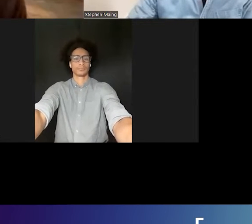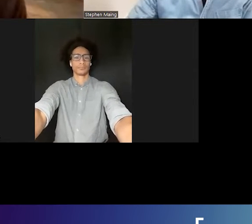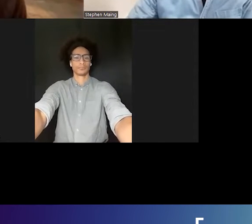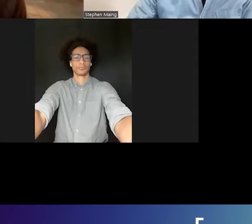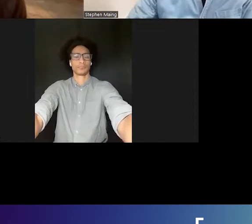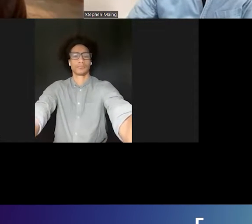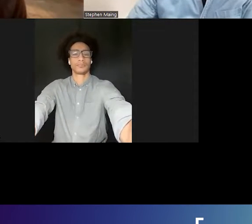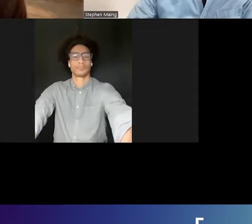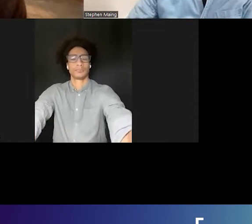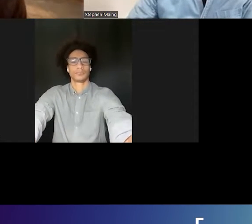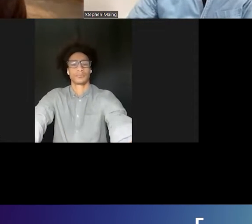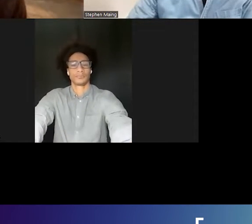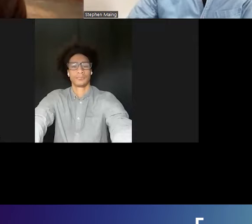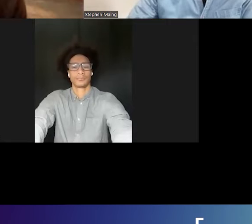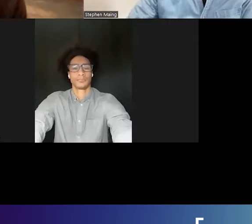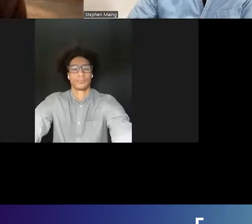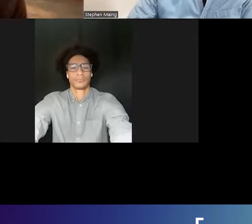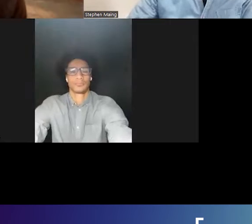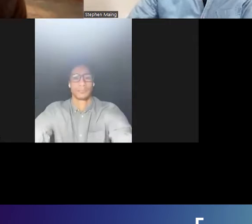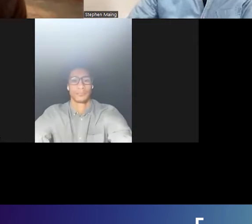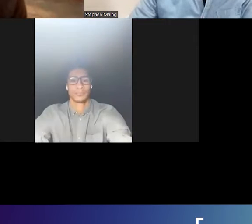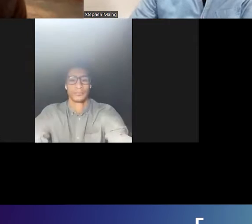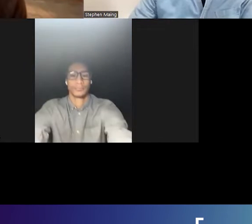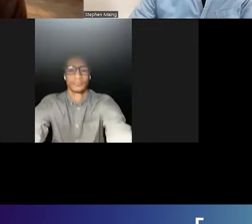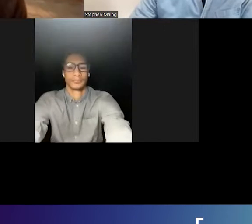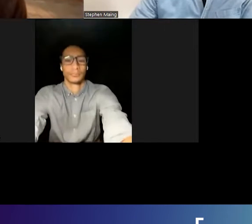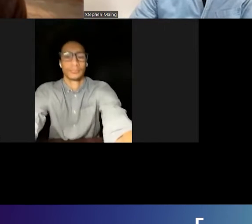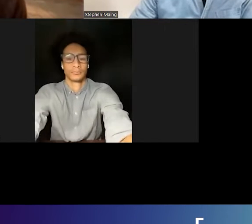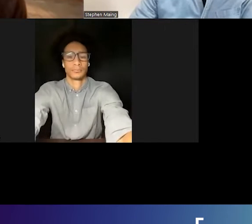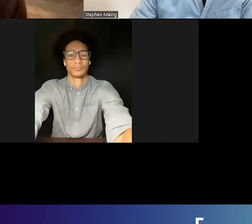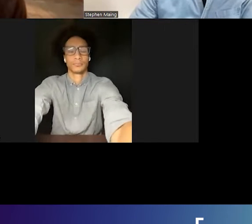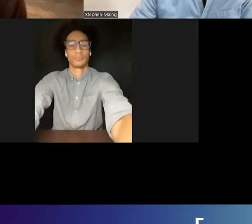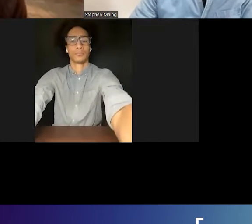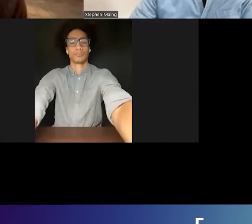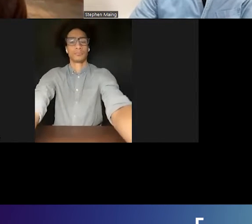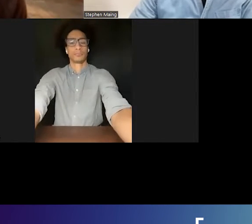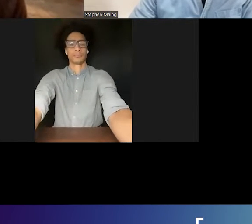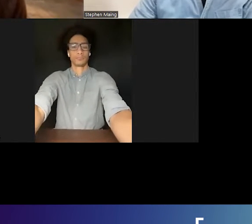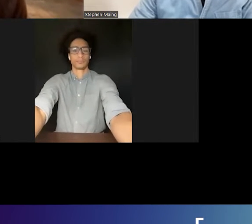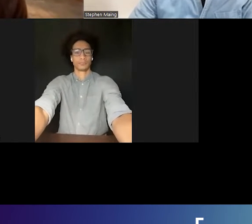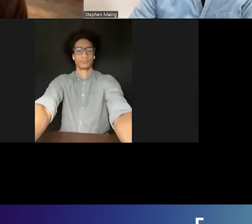the motivations of the companies we're dealing with kind of reveal themselves in the negotiation process. And that you realized